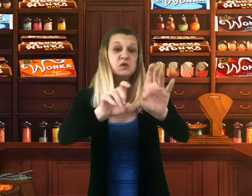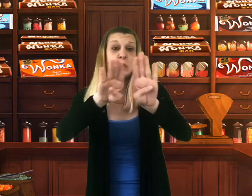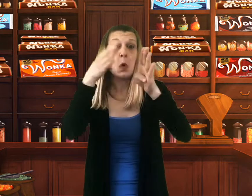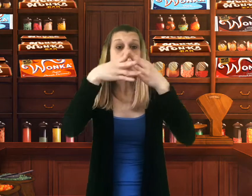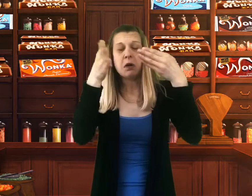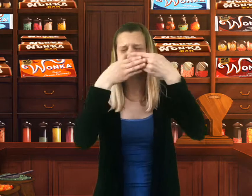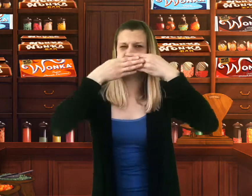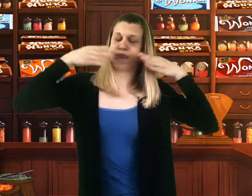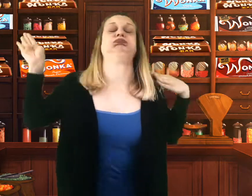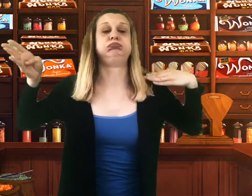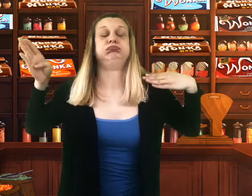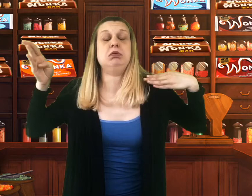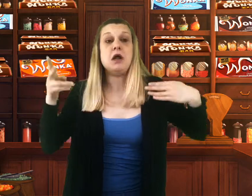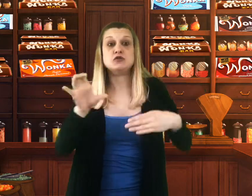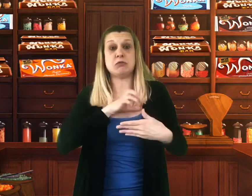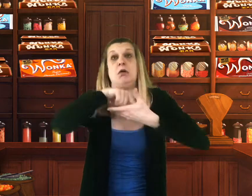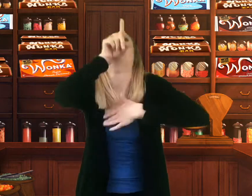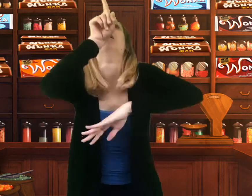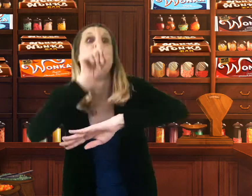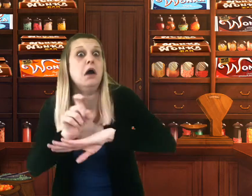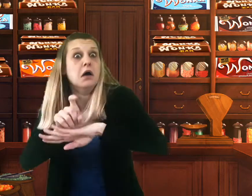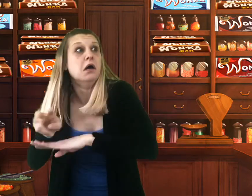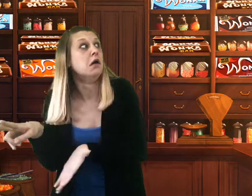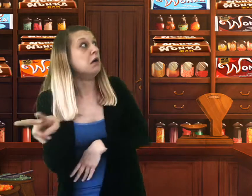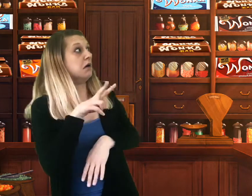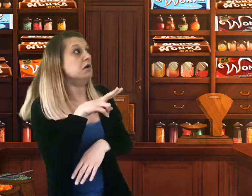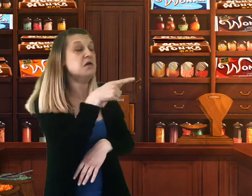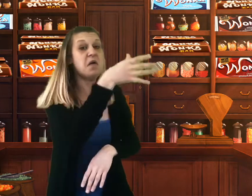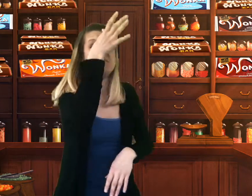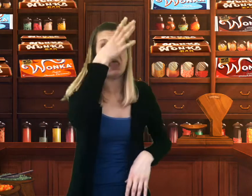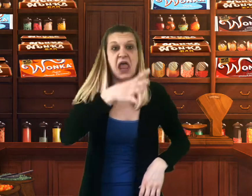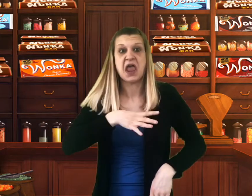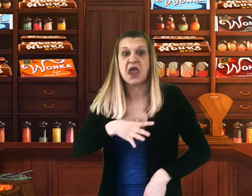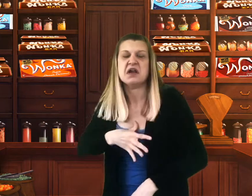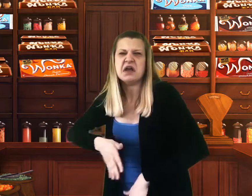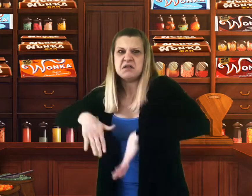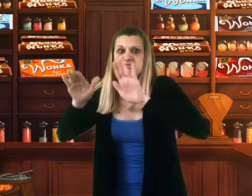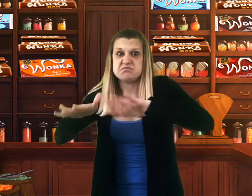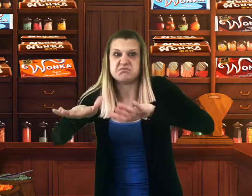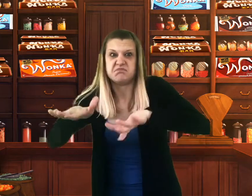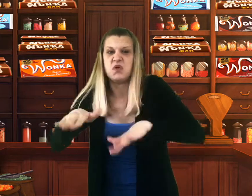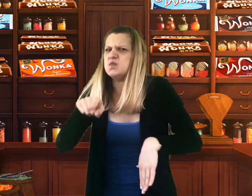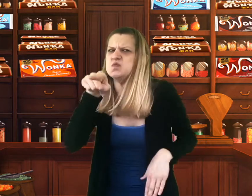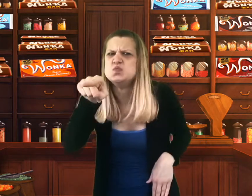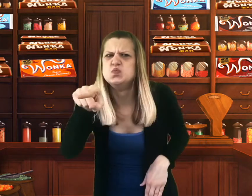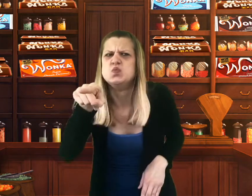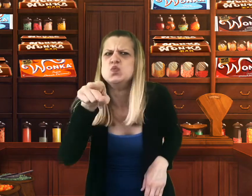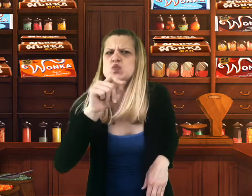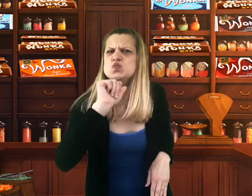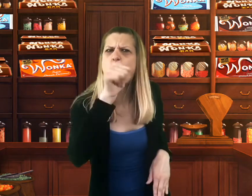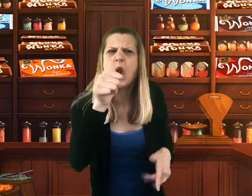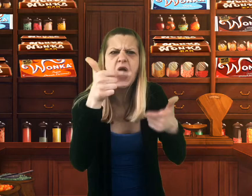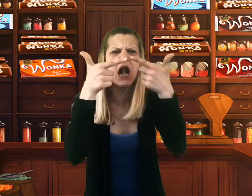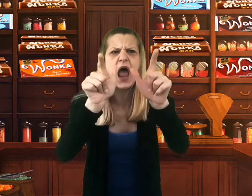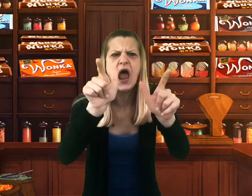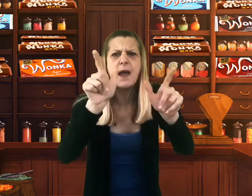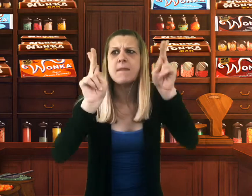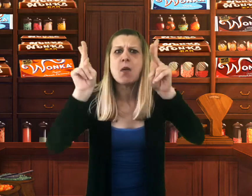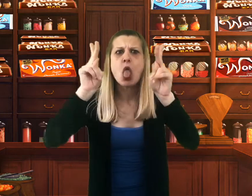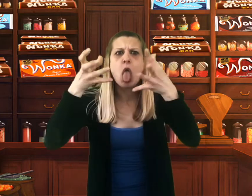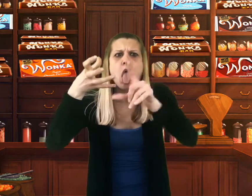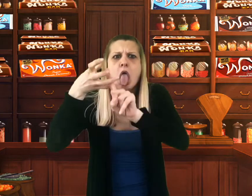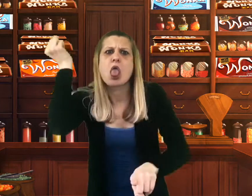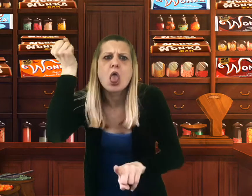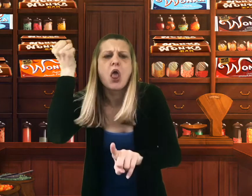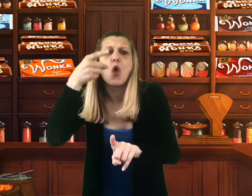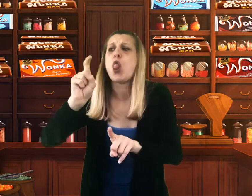And to Charlie, as he led him to the door, he said, "Listen, don’t you let anybody have it!